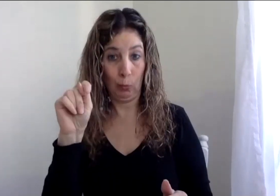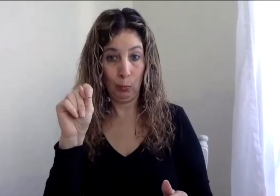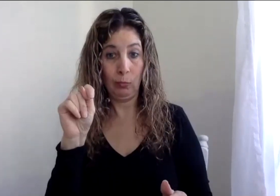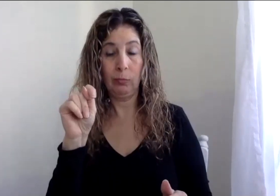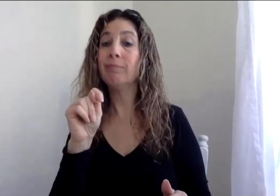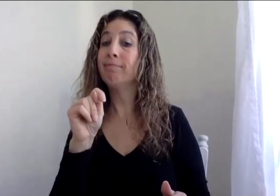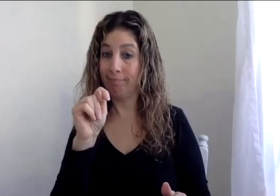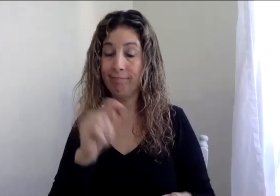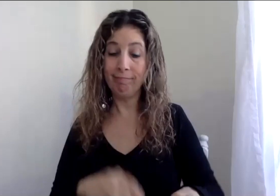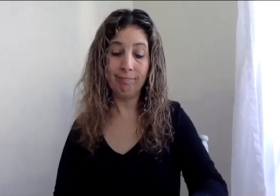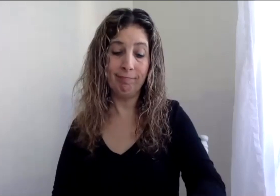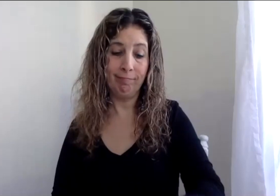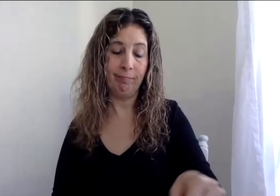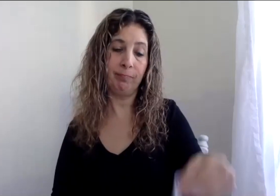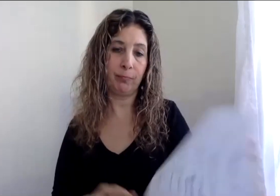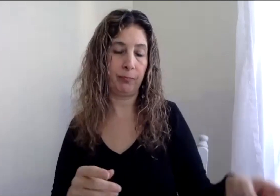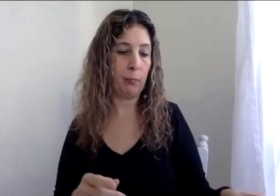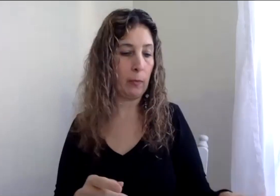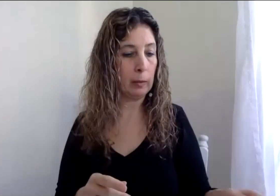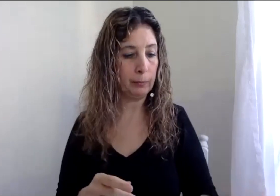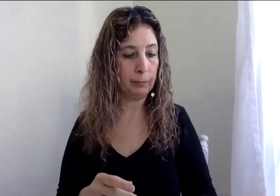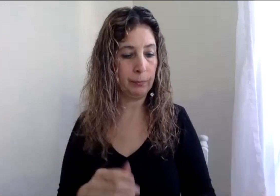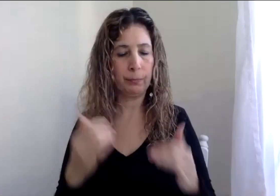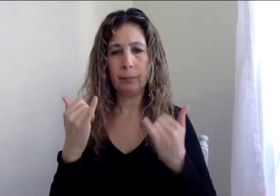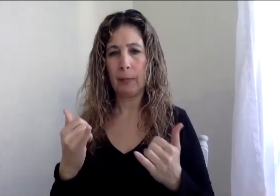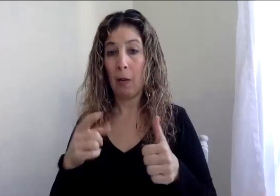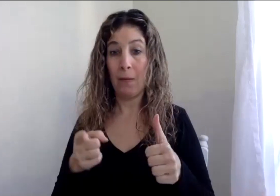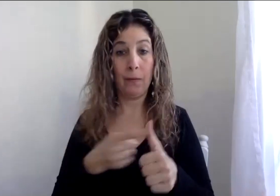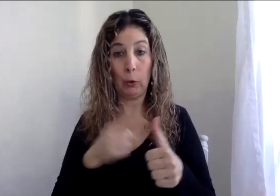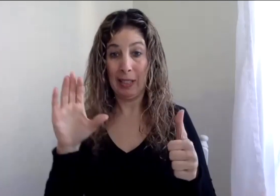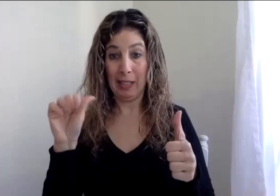Also, I mentioned before in my previous vlog there are two lawsuits against the school.